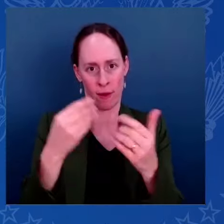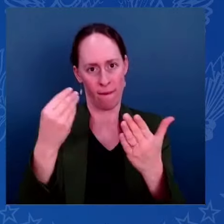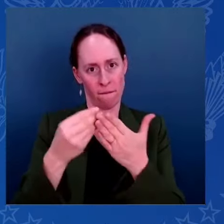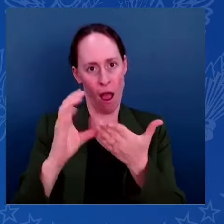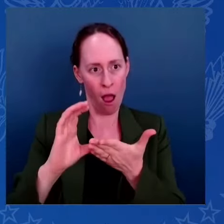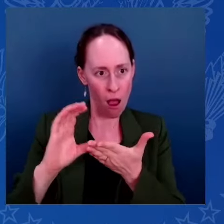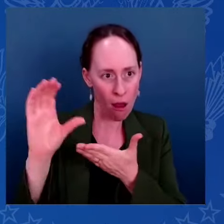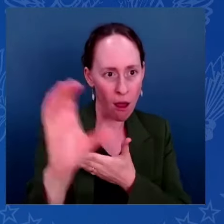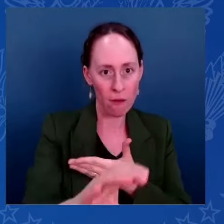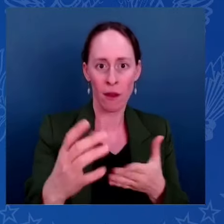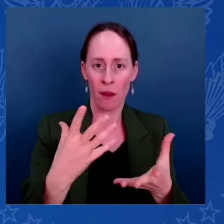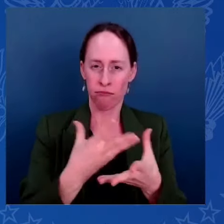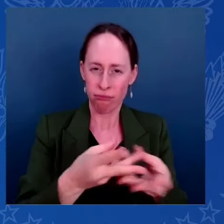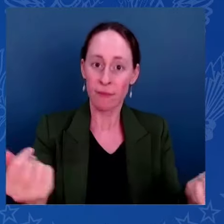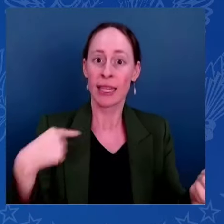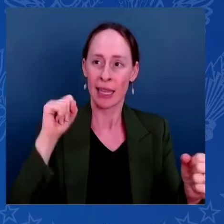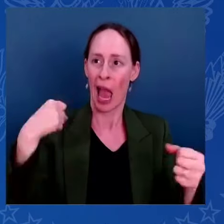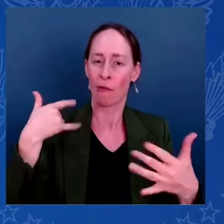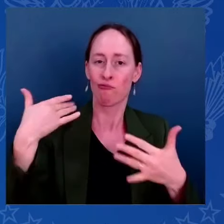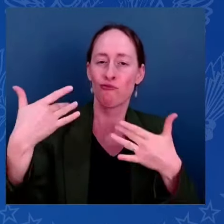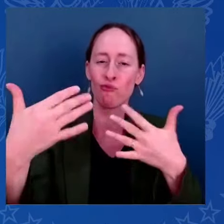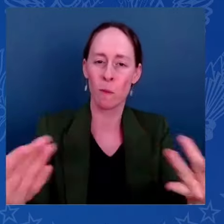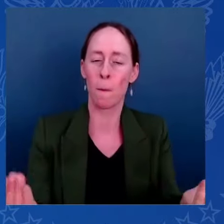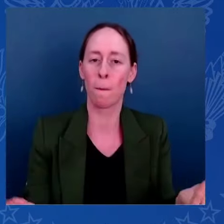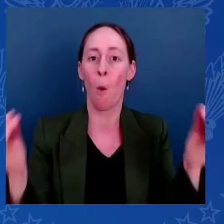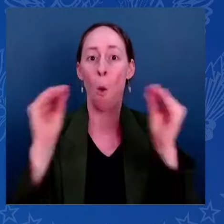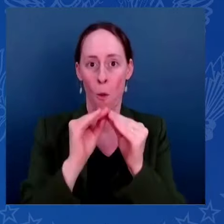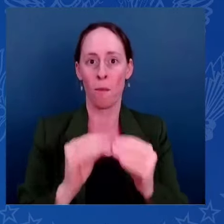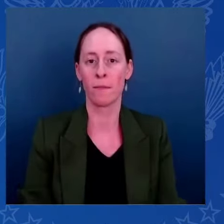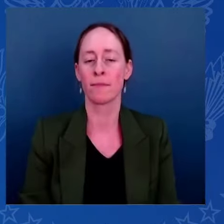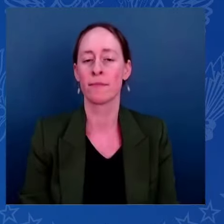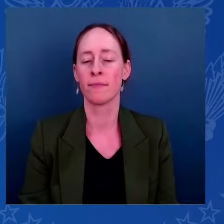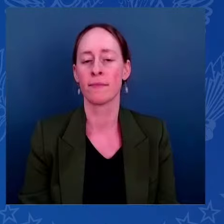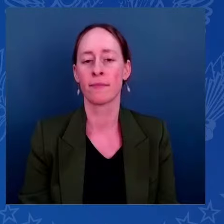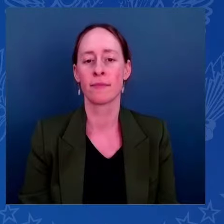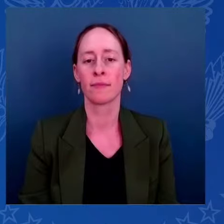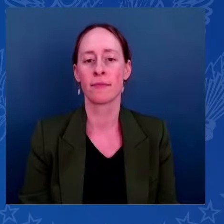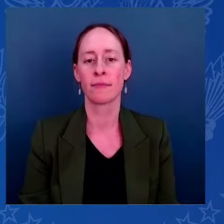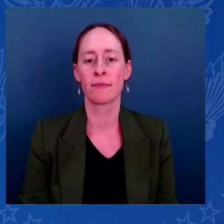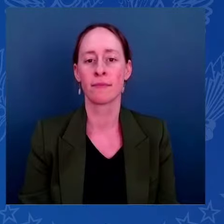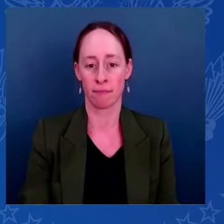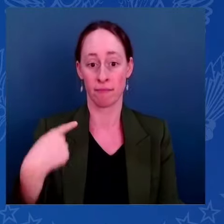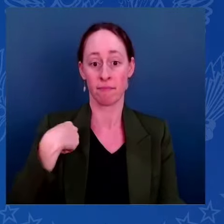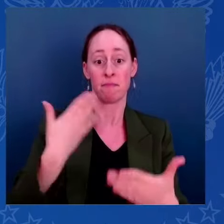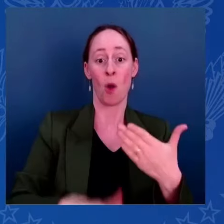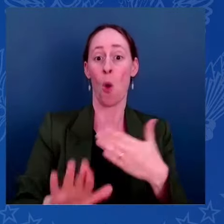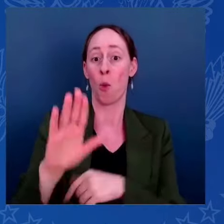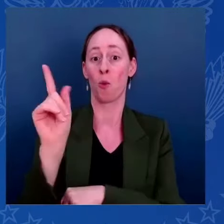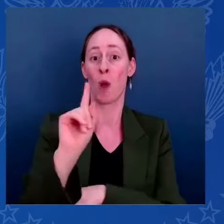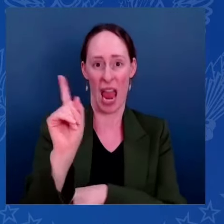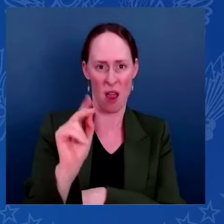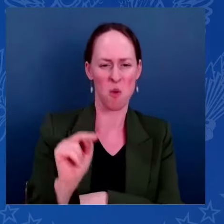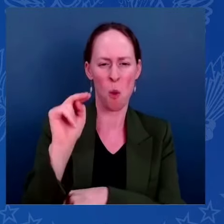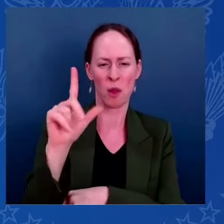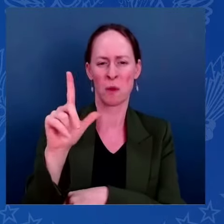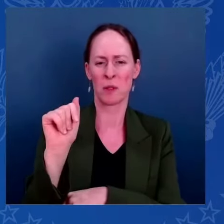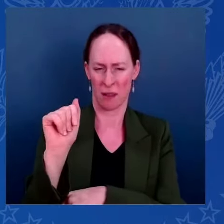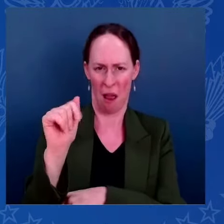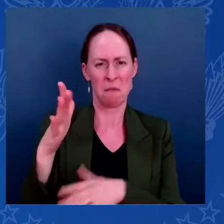I was born in a small farming community in North Louisiana -- Columbia, Louisiana. I am so impressed that the mission of ARPA-H